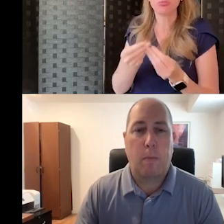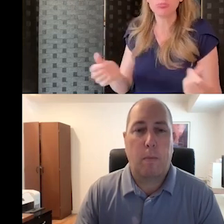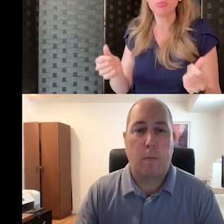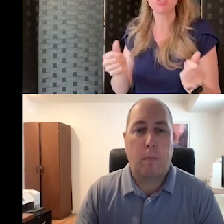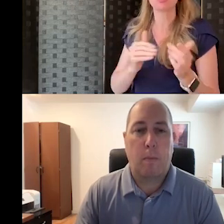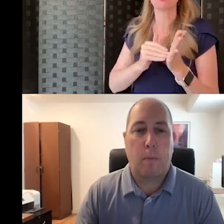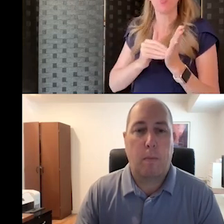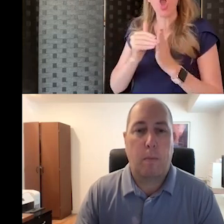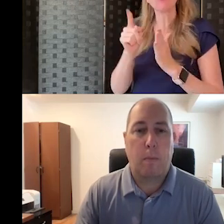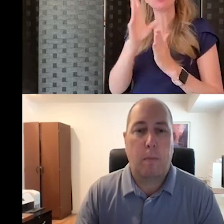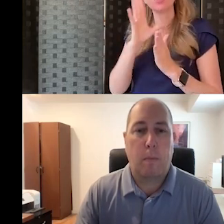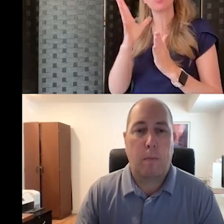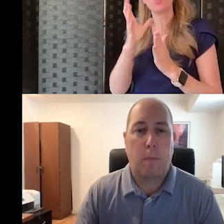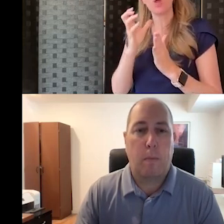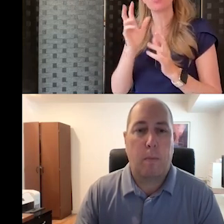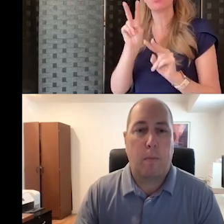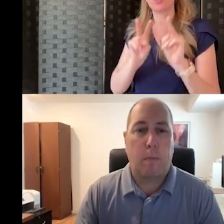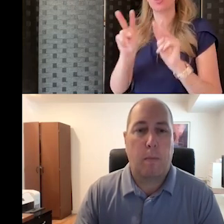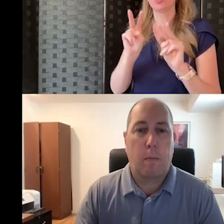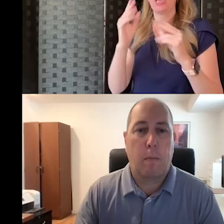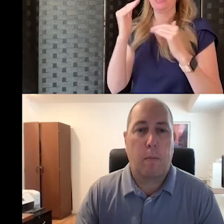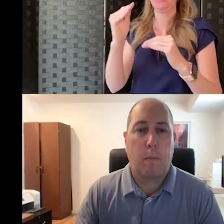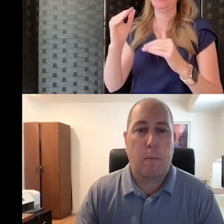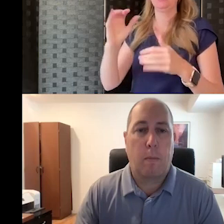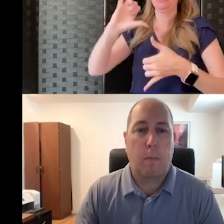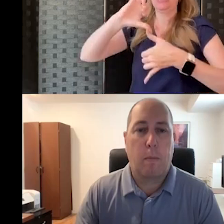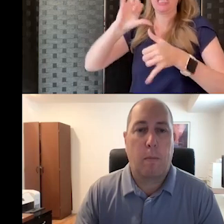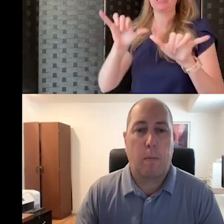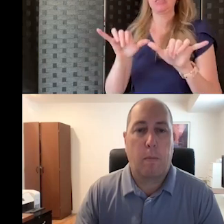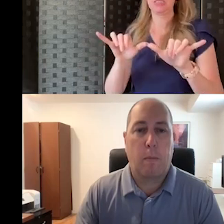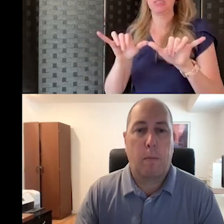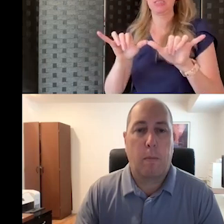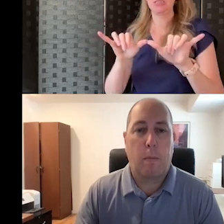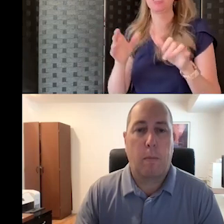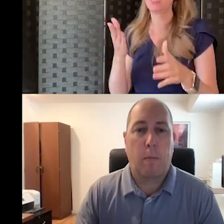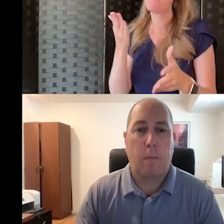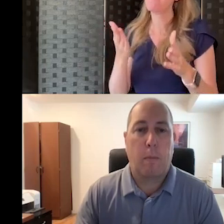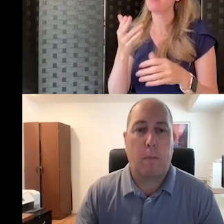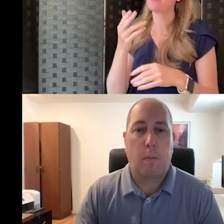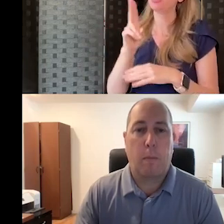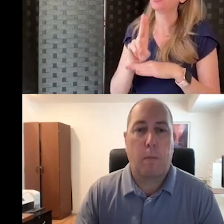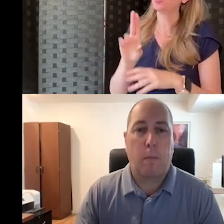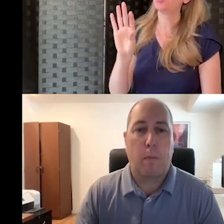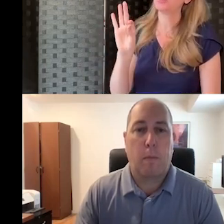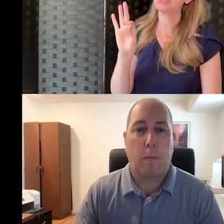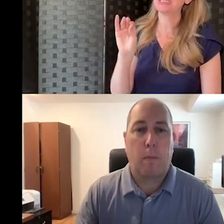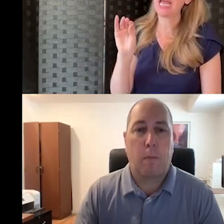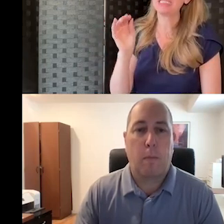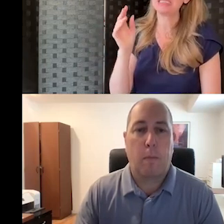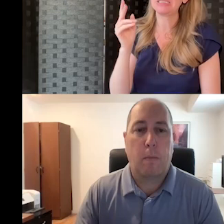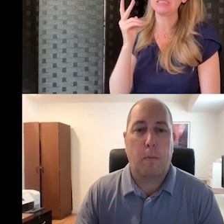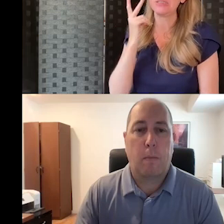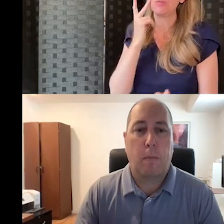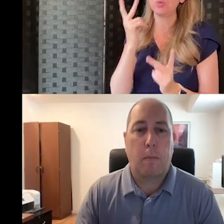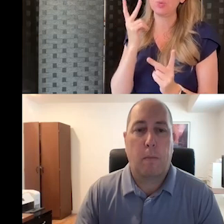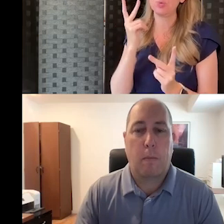want to look at restricting the width and height. You might want to only use 90 viewport -- viewport